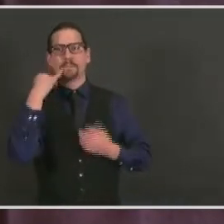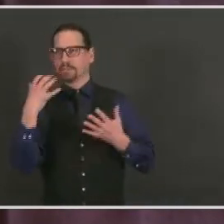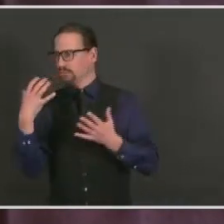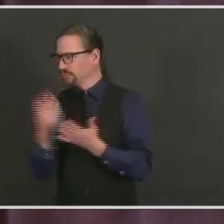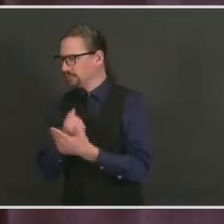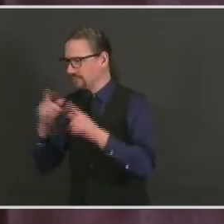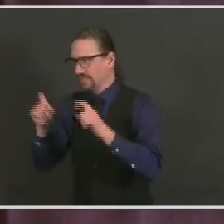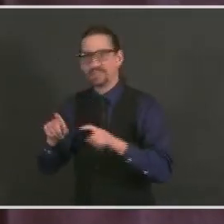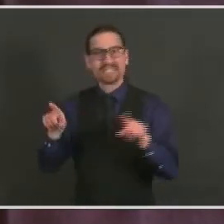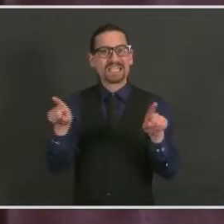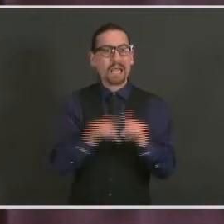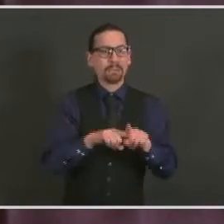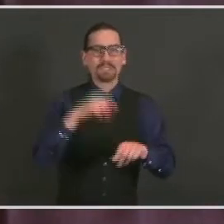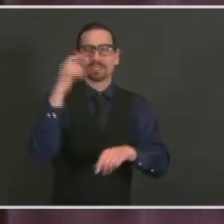SAME DAY TESTS APPOINTMENTS